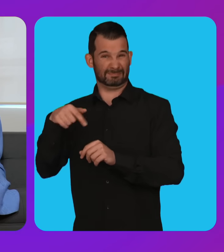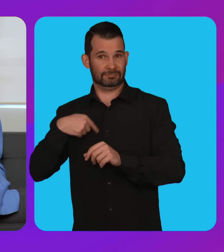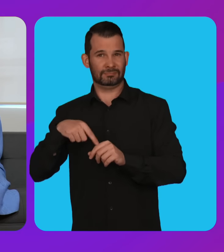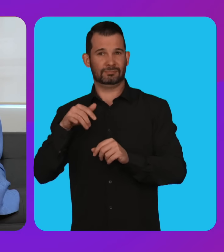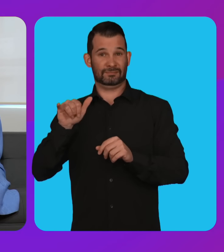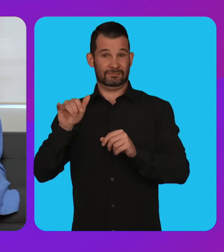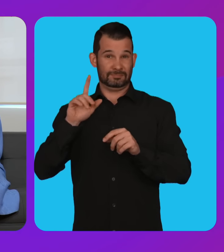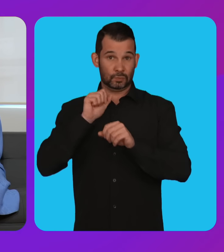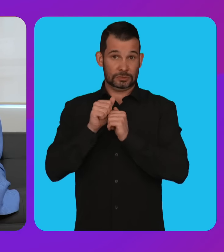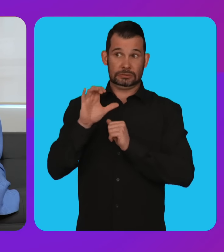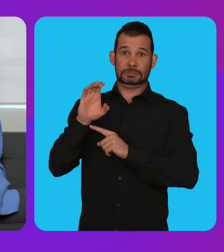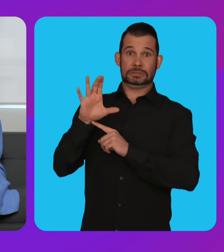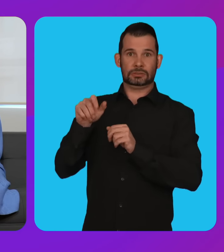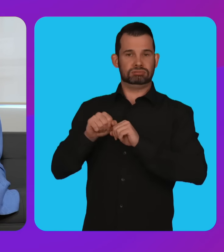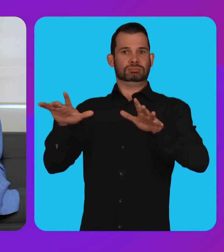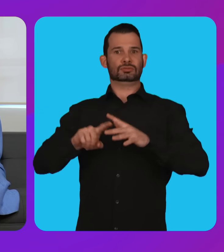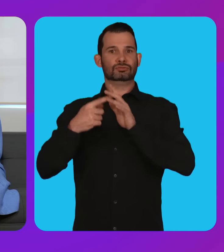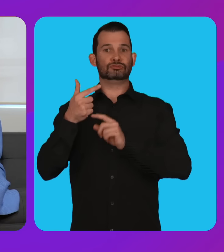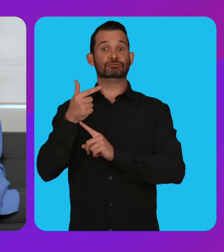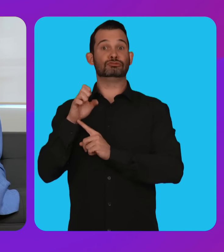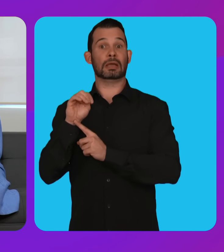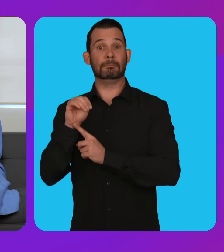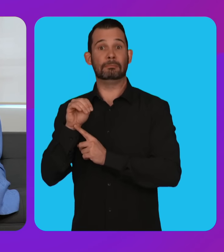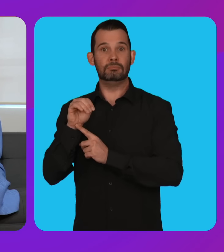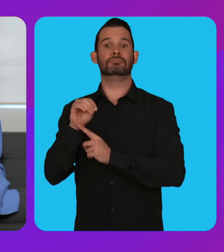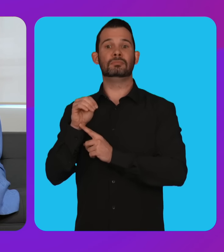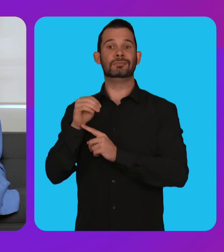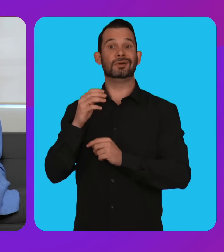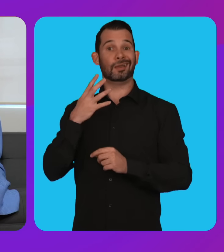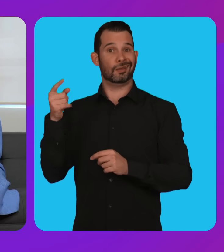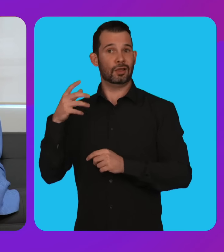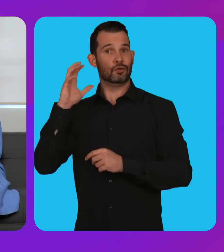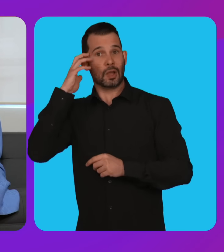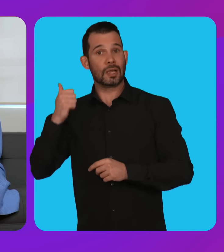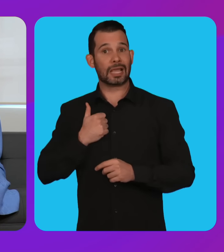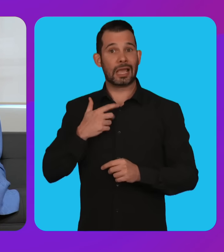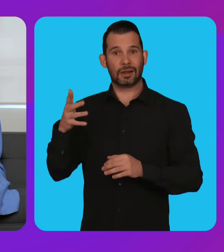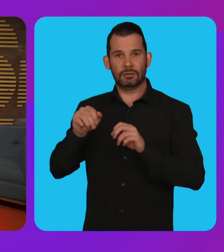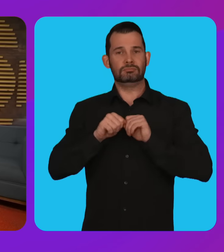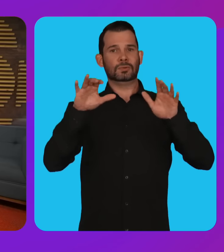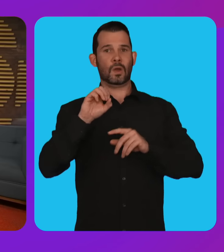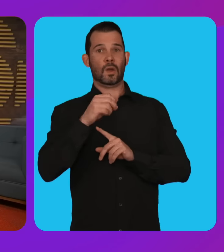of her mandate when CBC launched Gem, and Radio-Canada